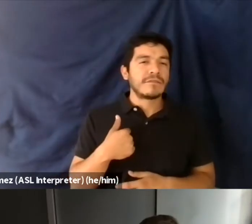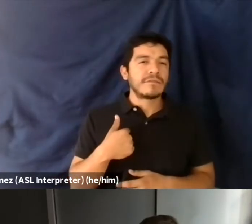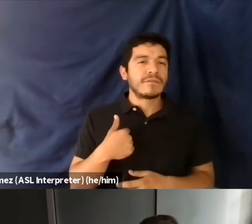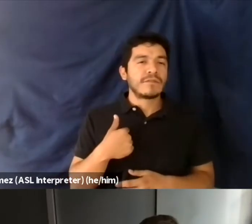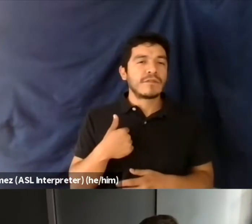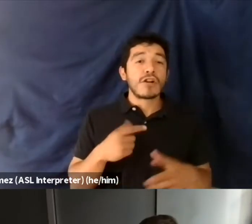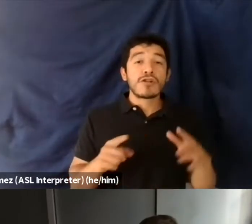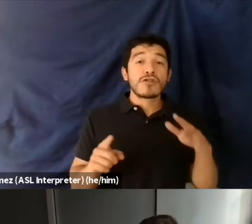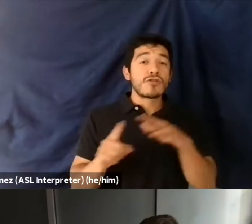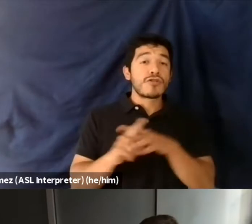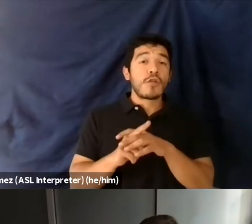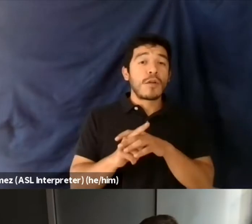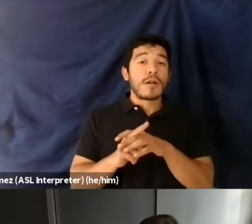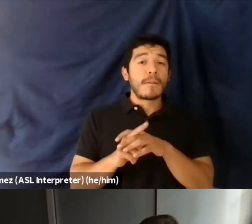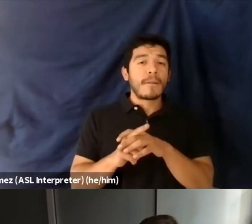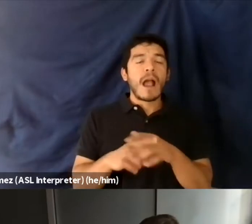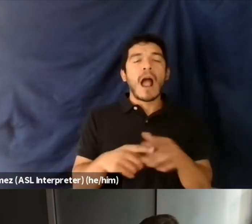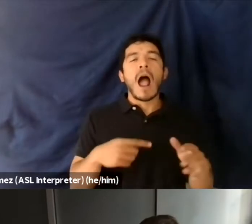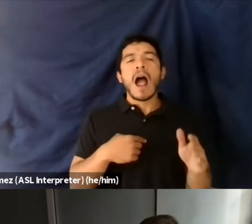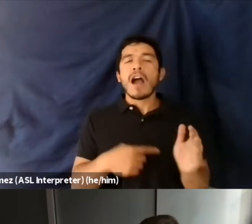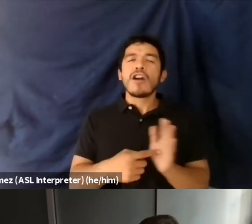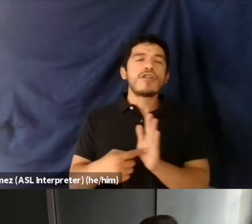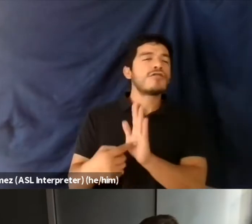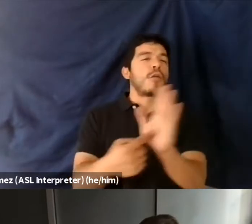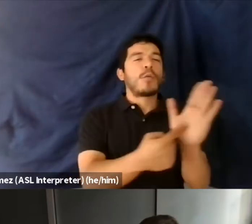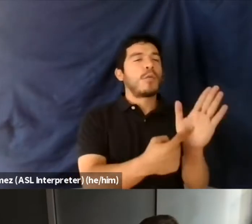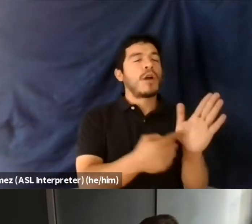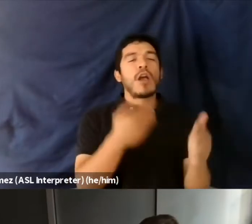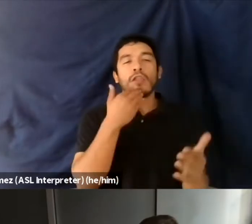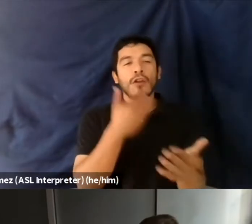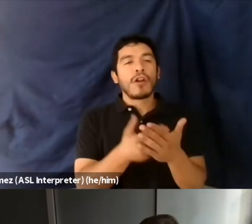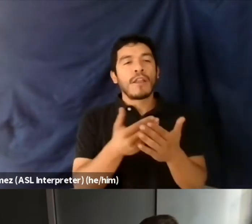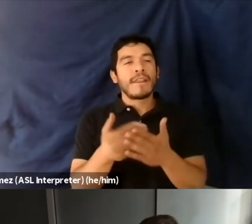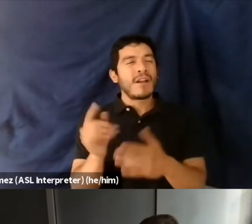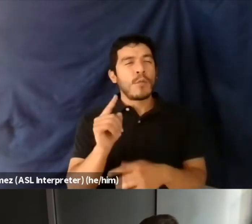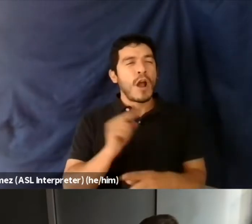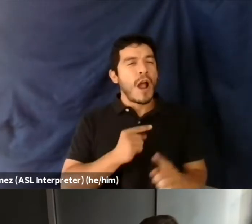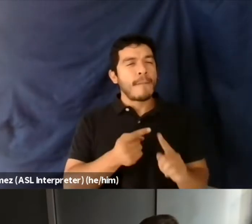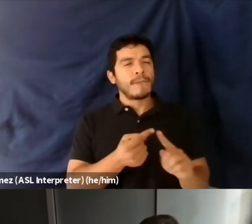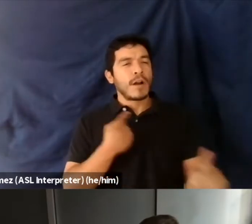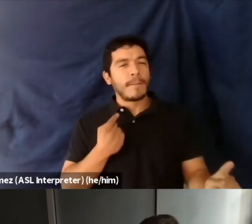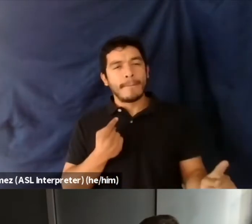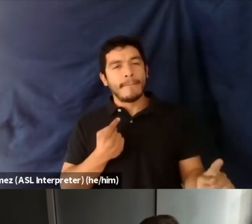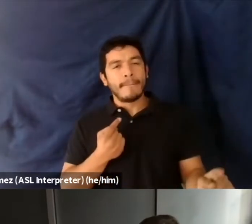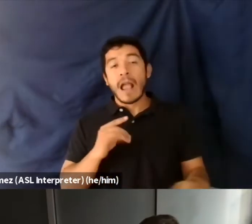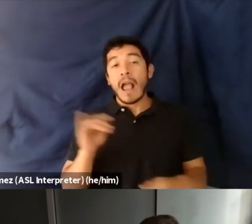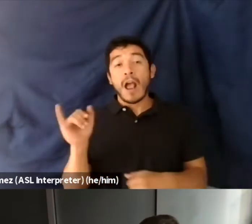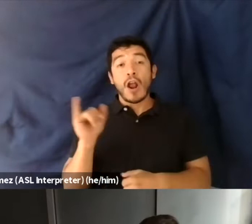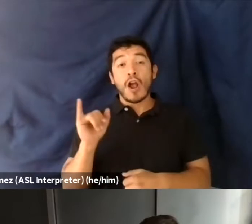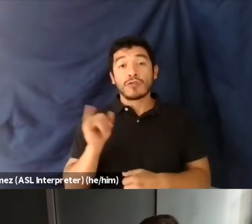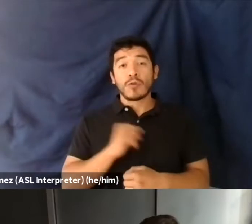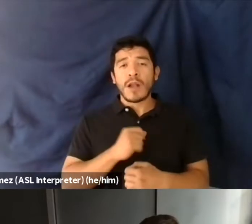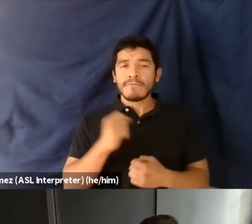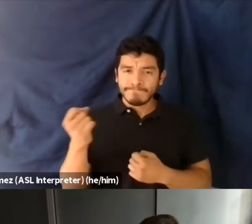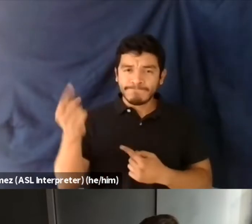the good things about where I come from and also acknowledge the pain about where I come from